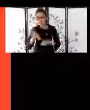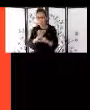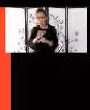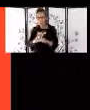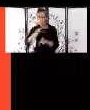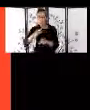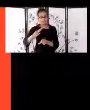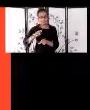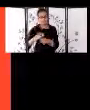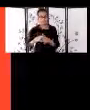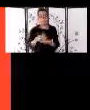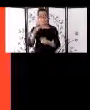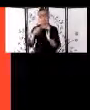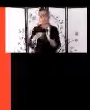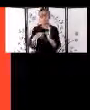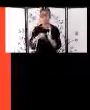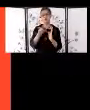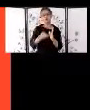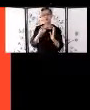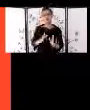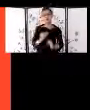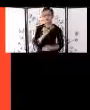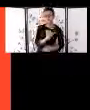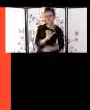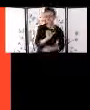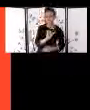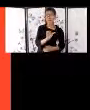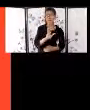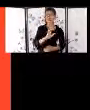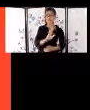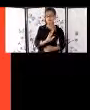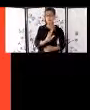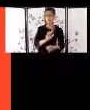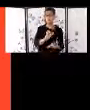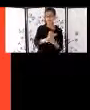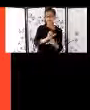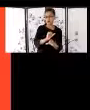that you don't personally enjoy, but they have clearly articulated why it’s important